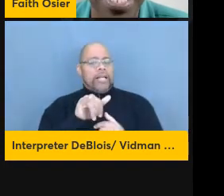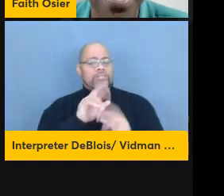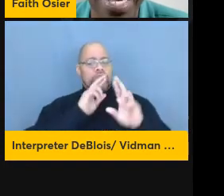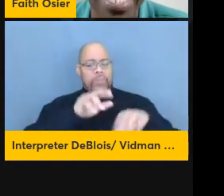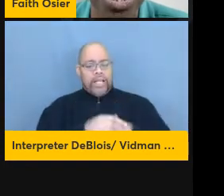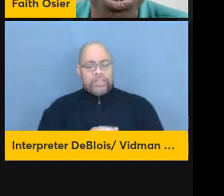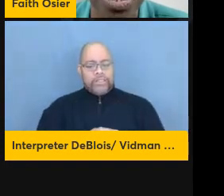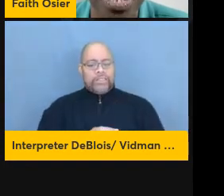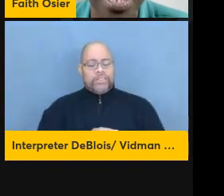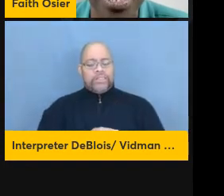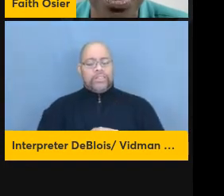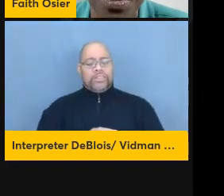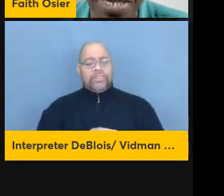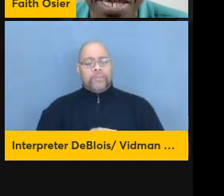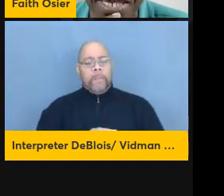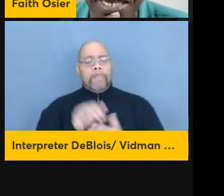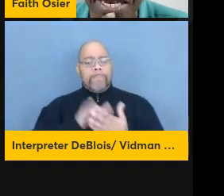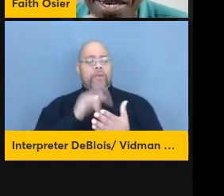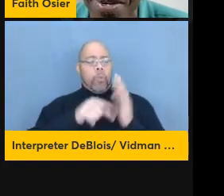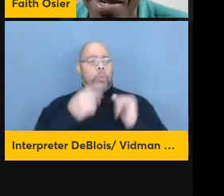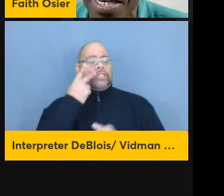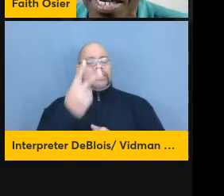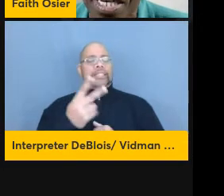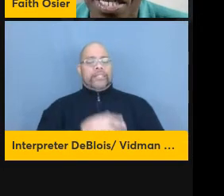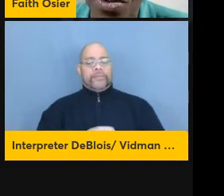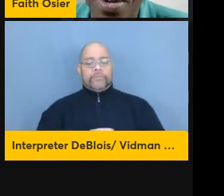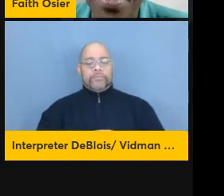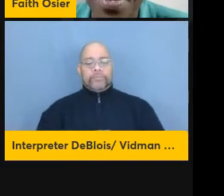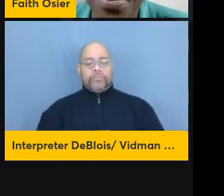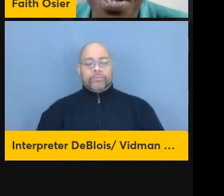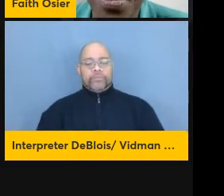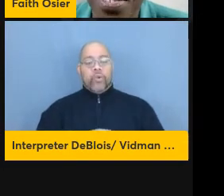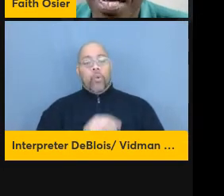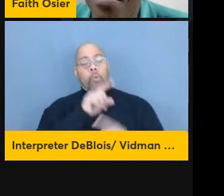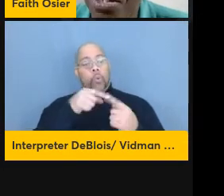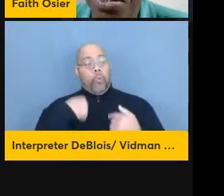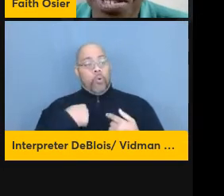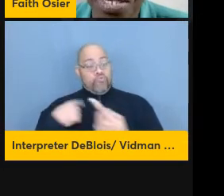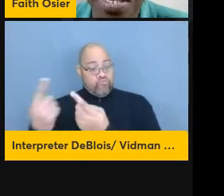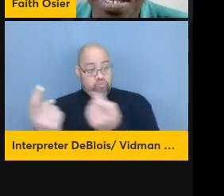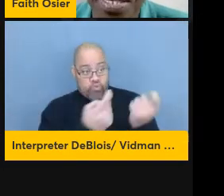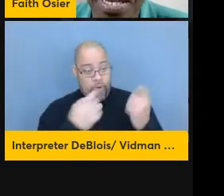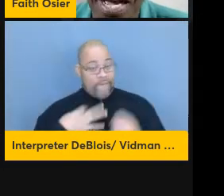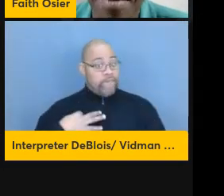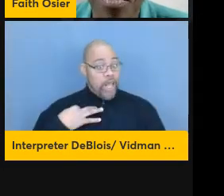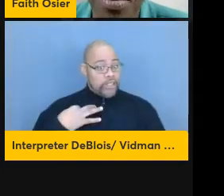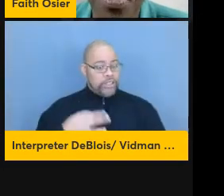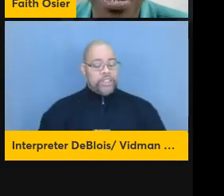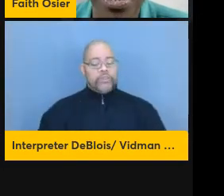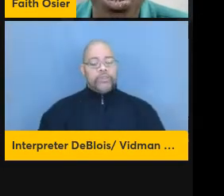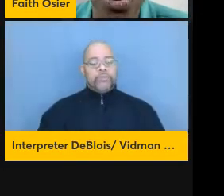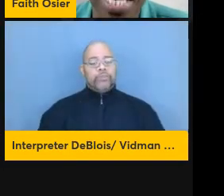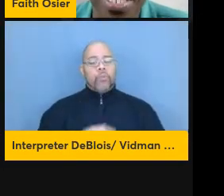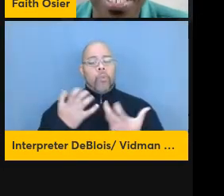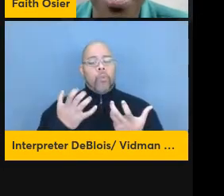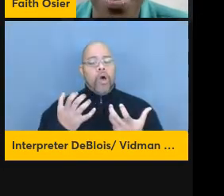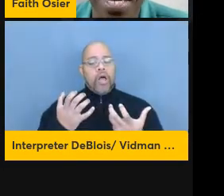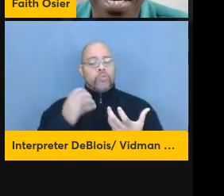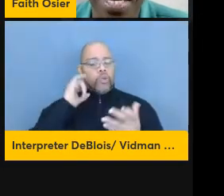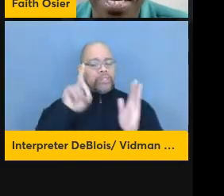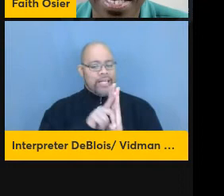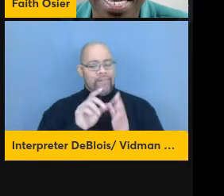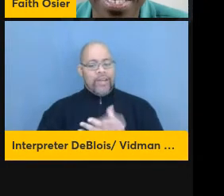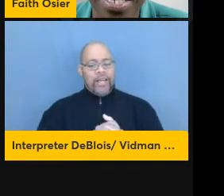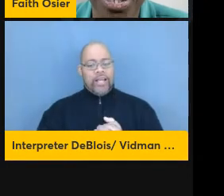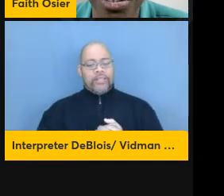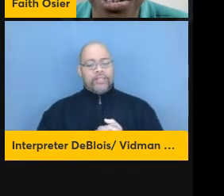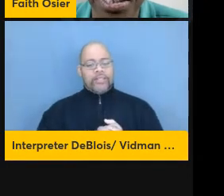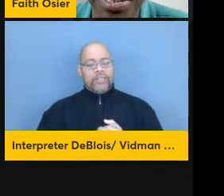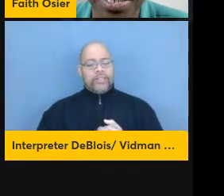malaria antigens. And that's what we see here. So when we recruited our volunteers, we wanted to identify Kenyan adults